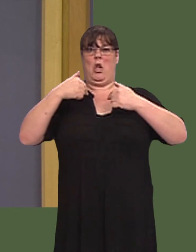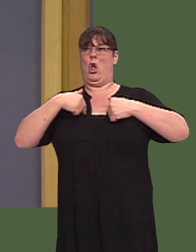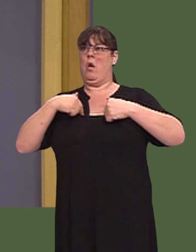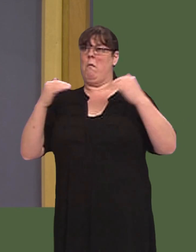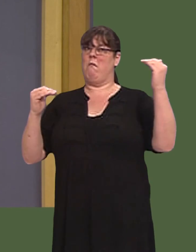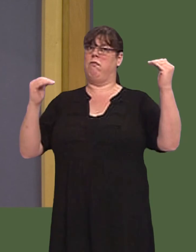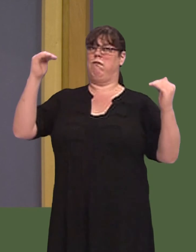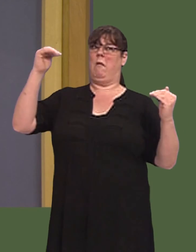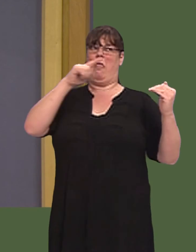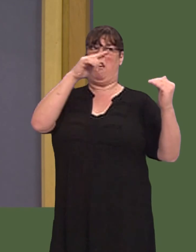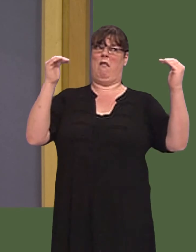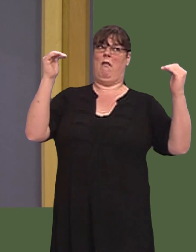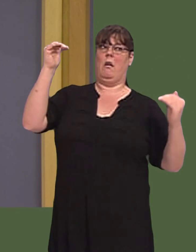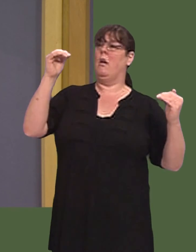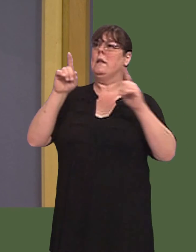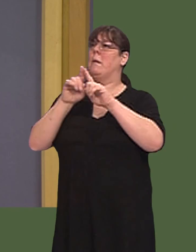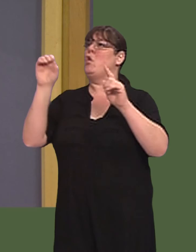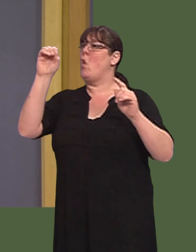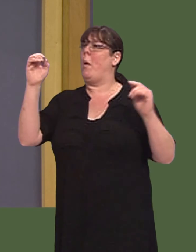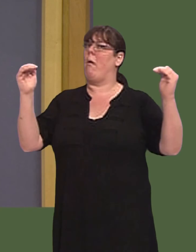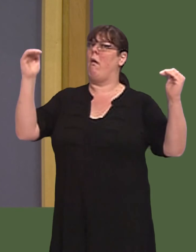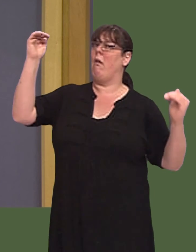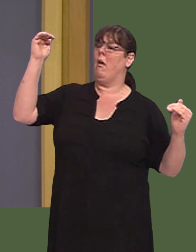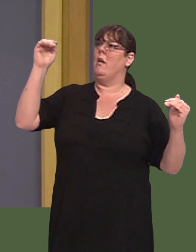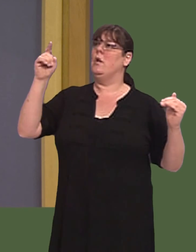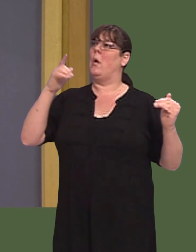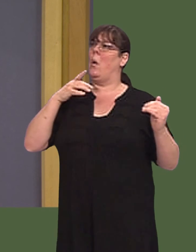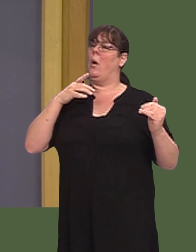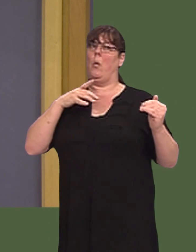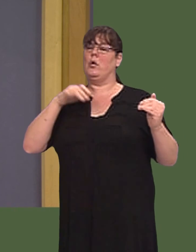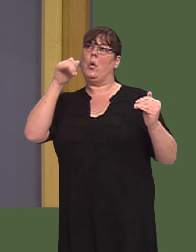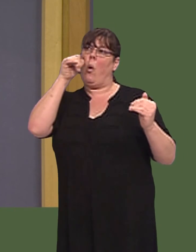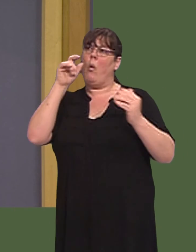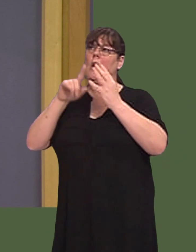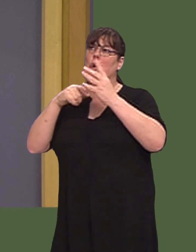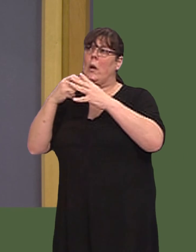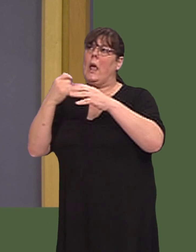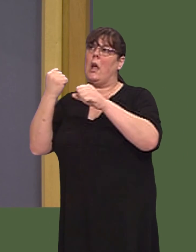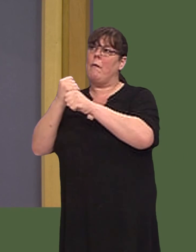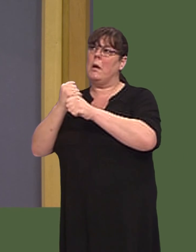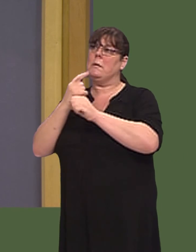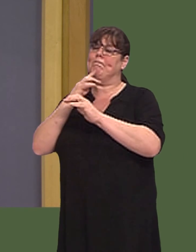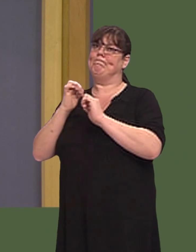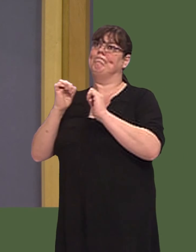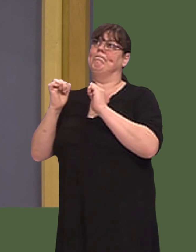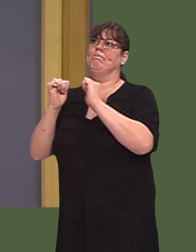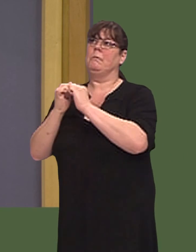or any other part of the European Union. So, what assurances have we had from the UK Government that they will bear in mind the